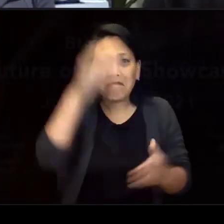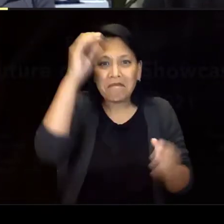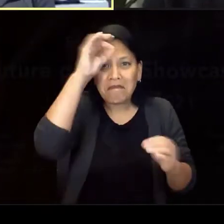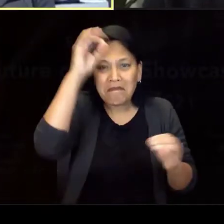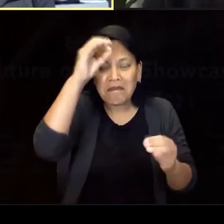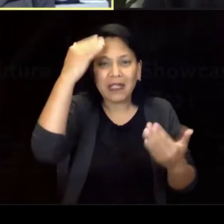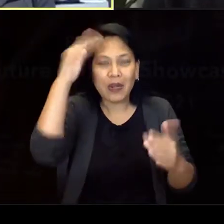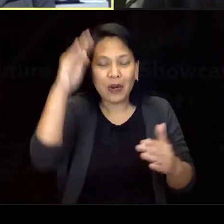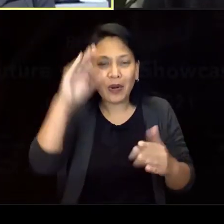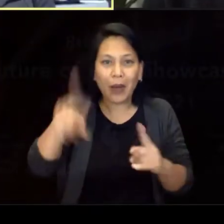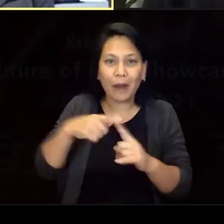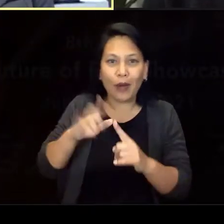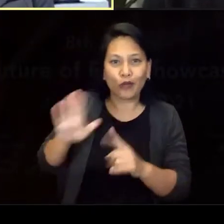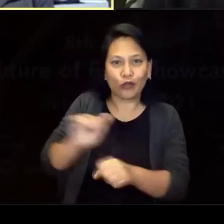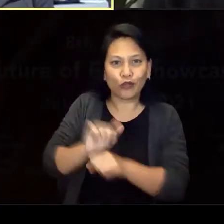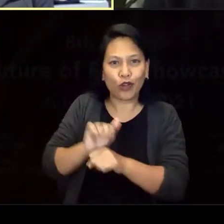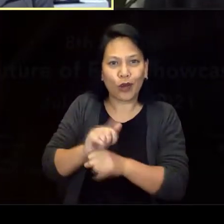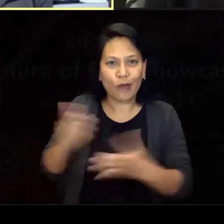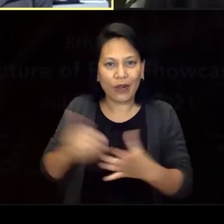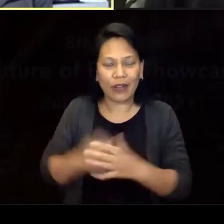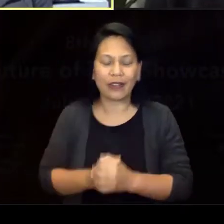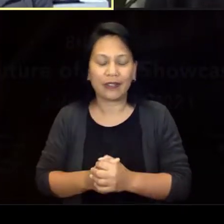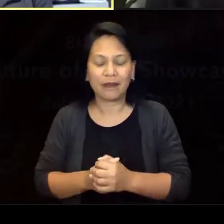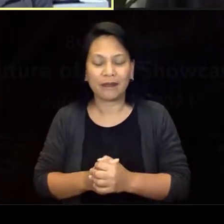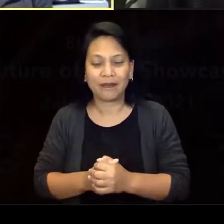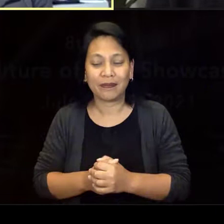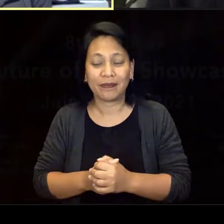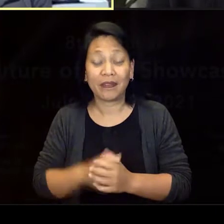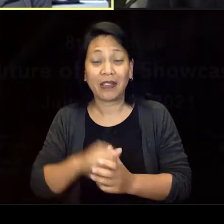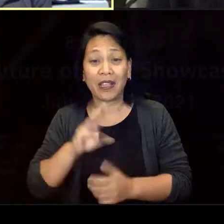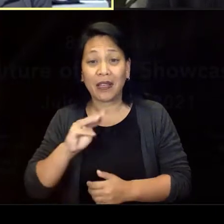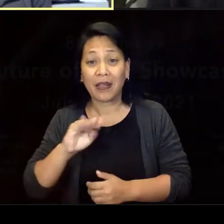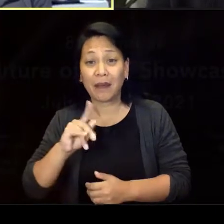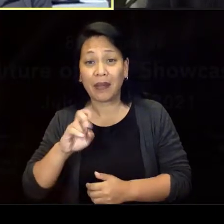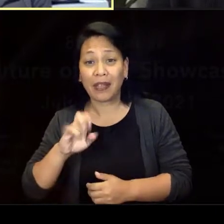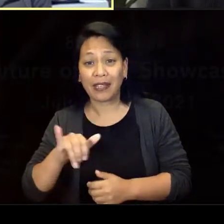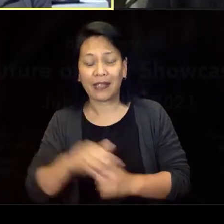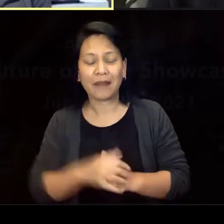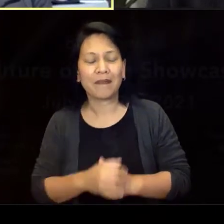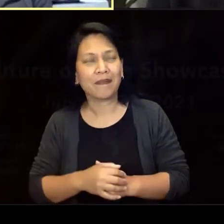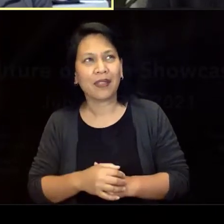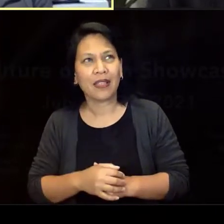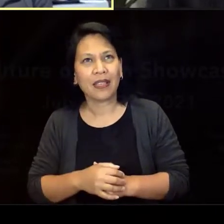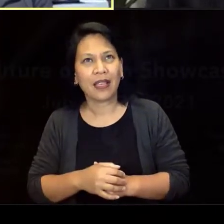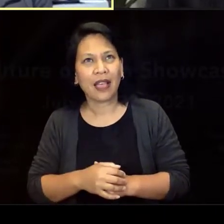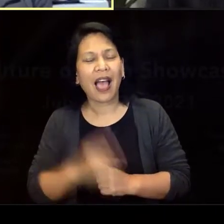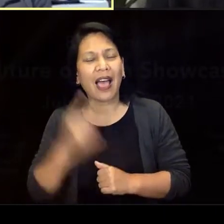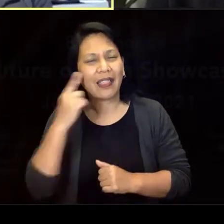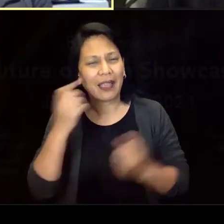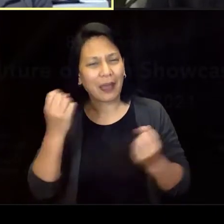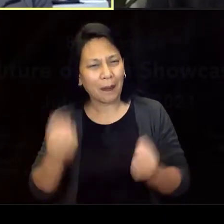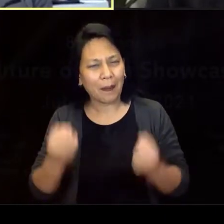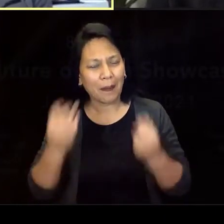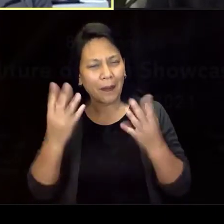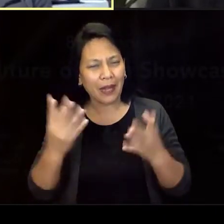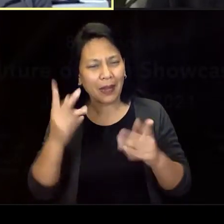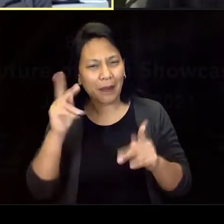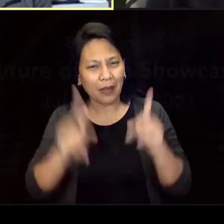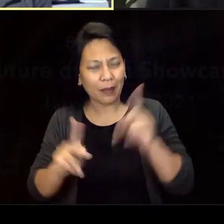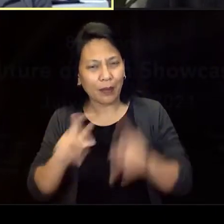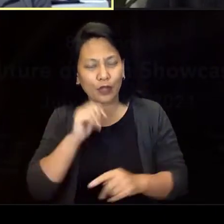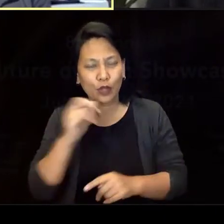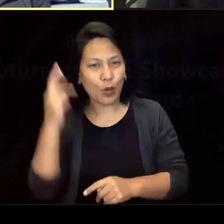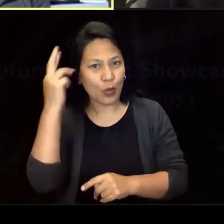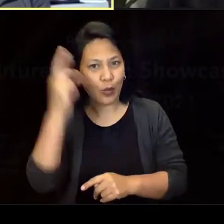Well I feel like a lot of people don't really consider the fact that my job is a lot of behind the scenes.